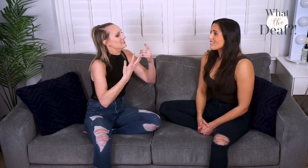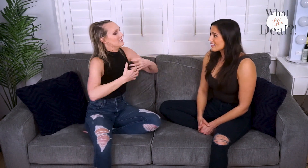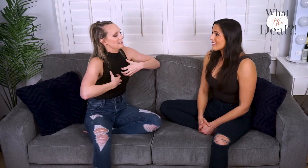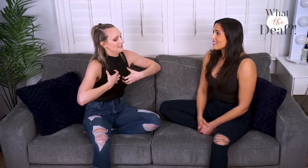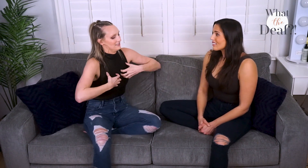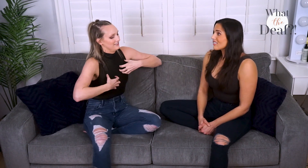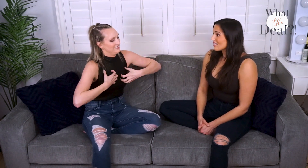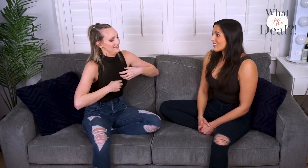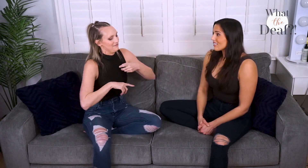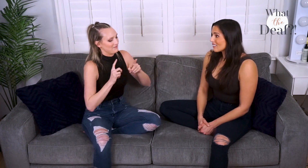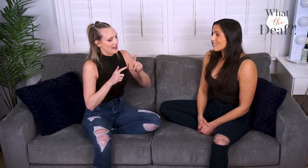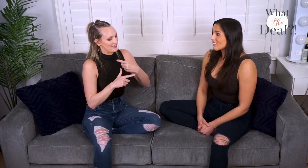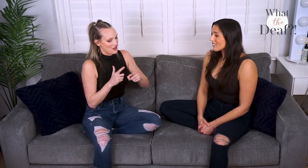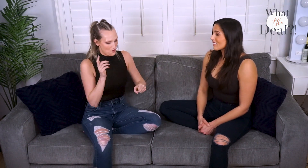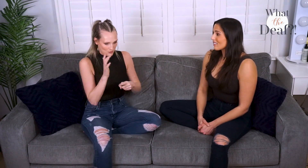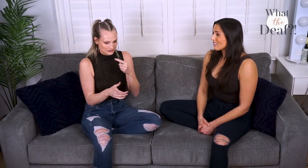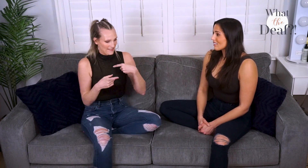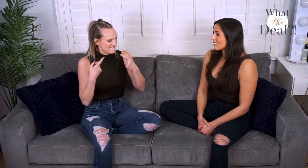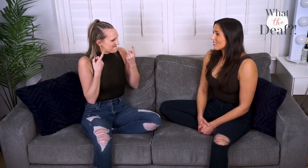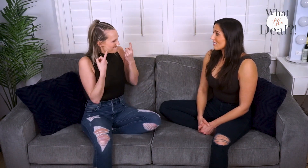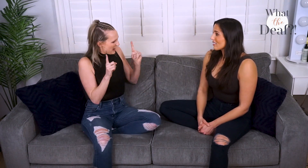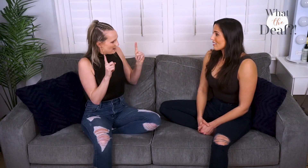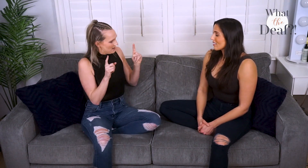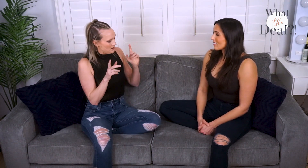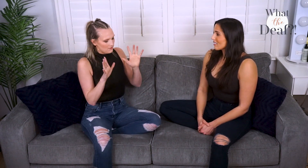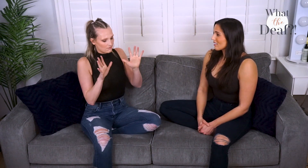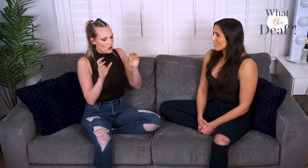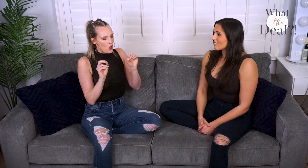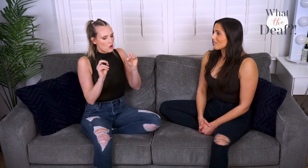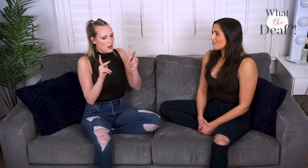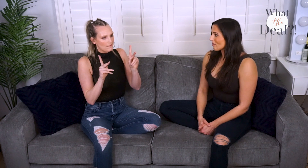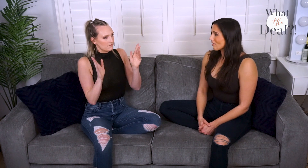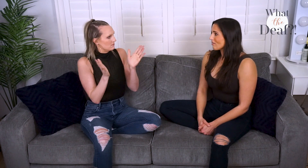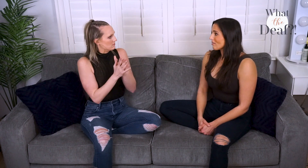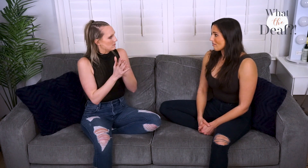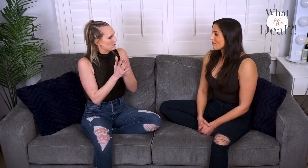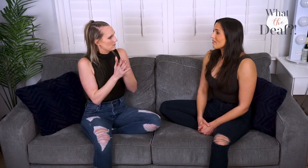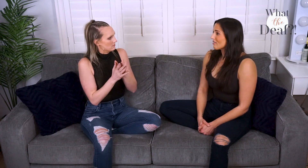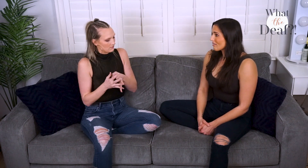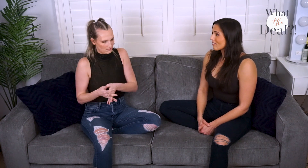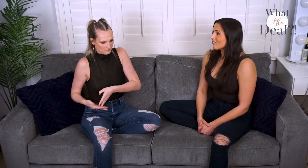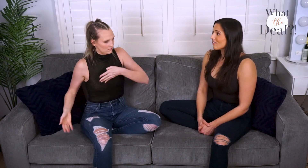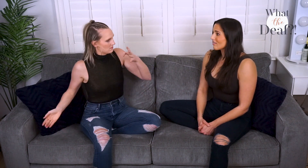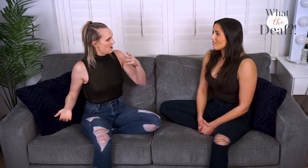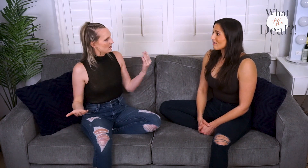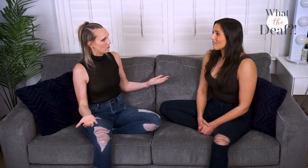you know. I was so insecure but once I finally dropped the ball and just did it, now look at me!